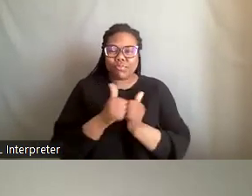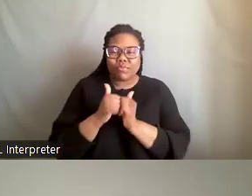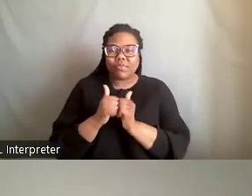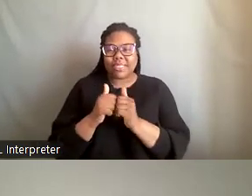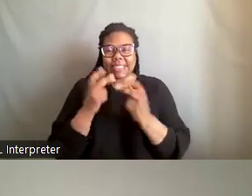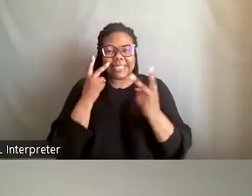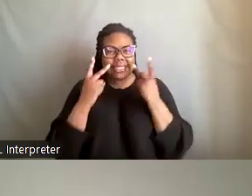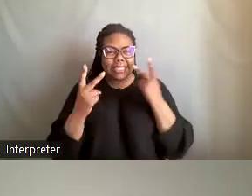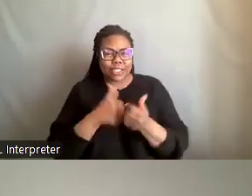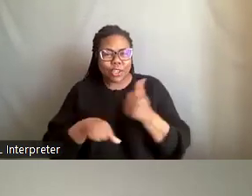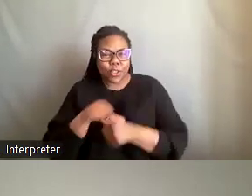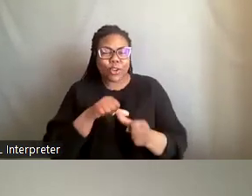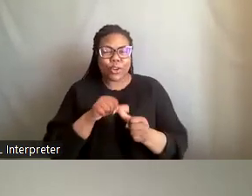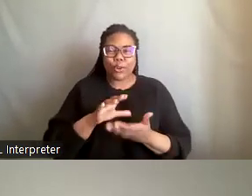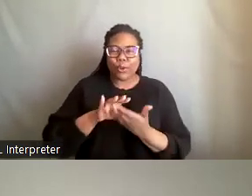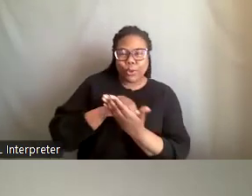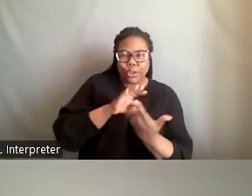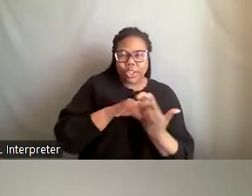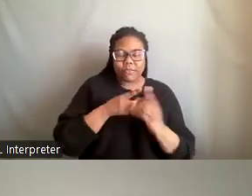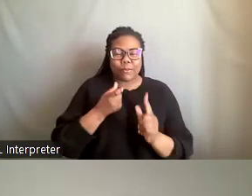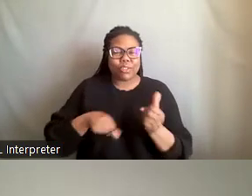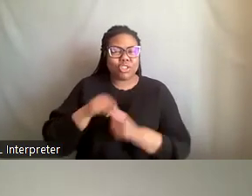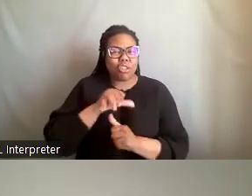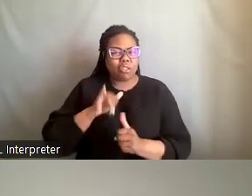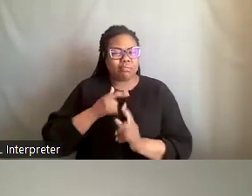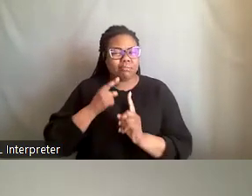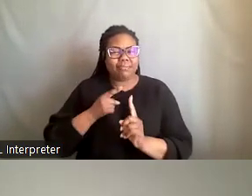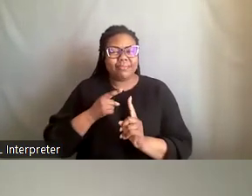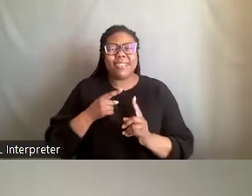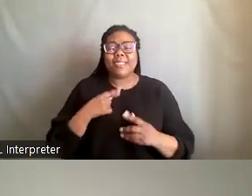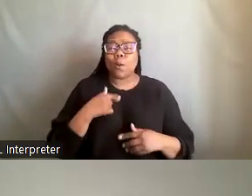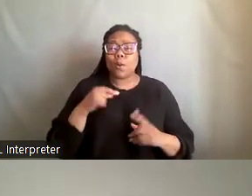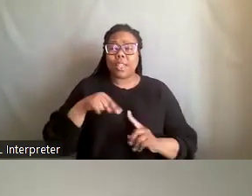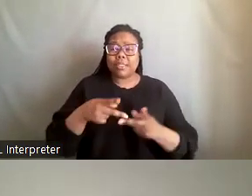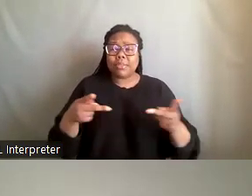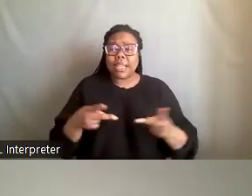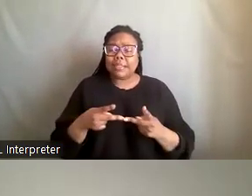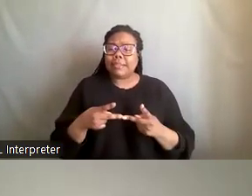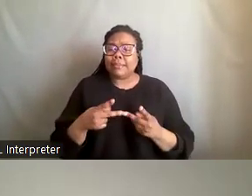is about being together. It's about seeing each other in all of our glory, learning from each other. So let's make this